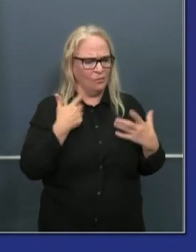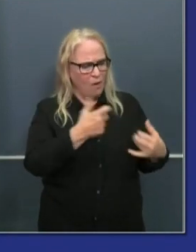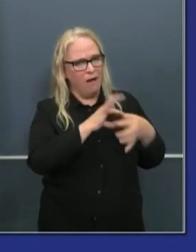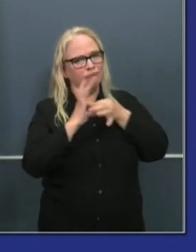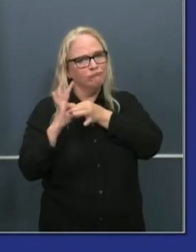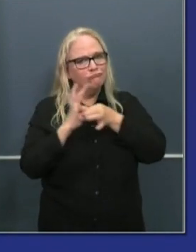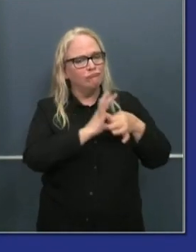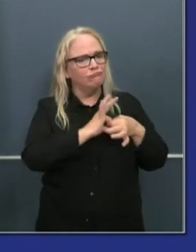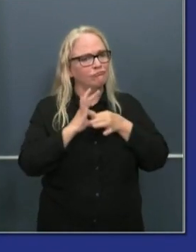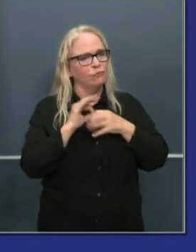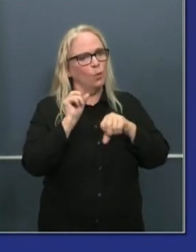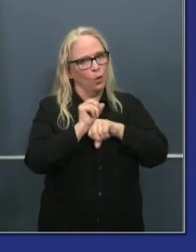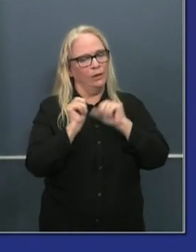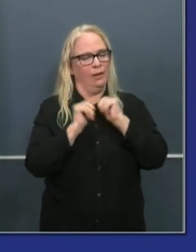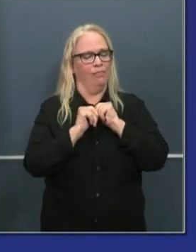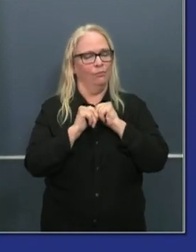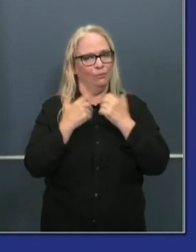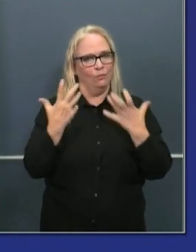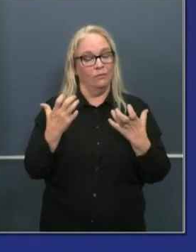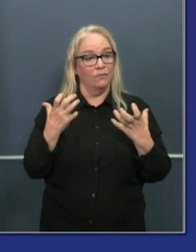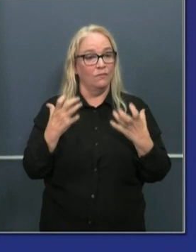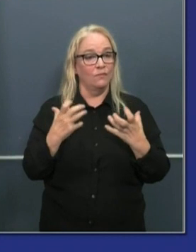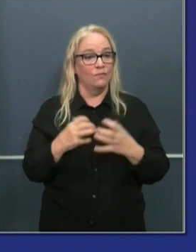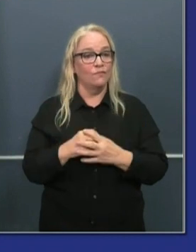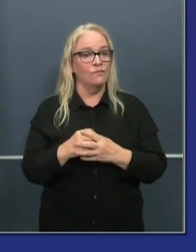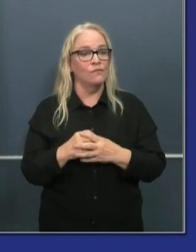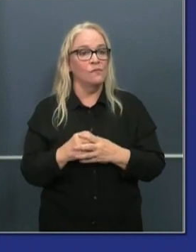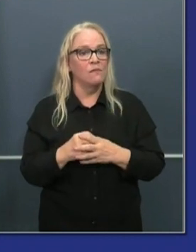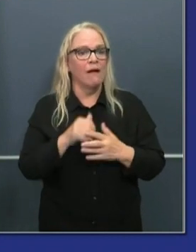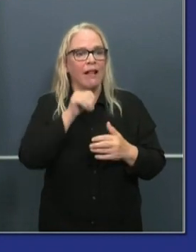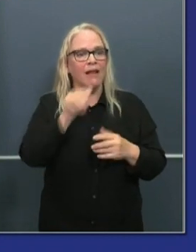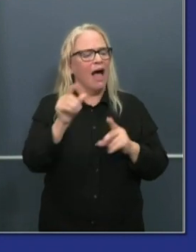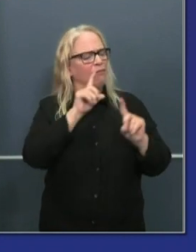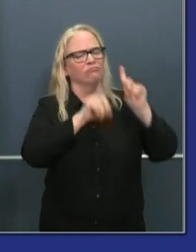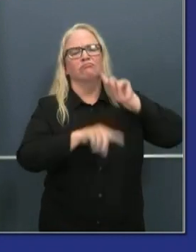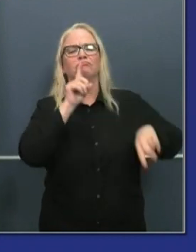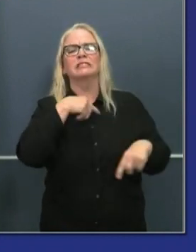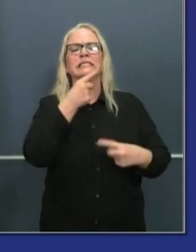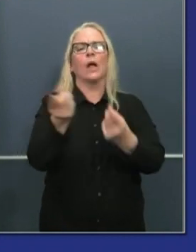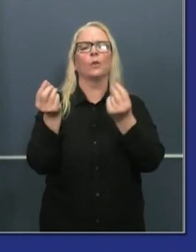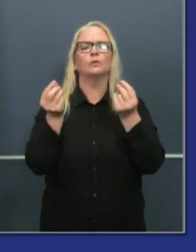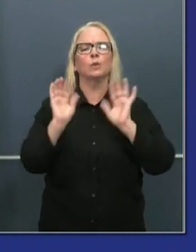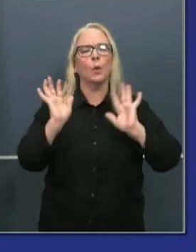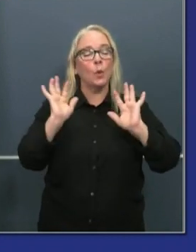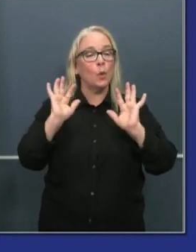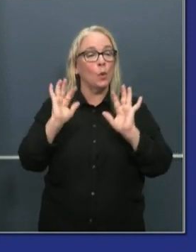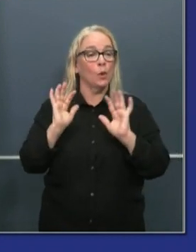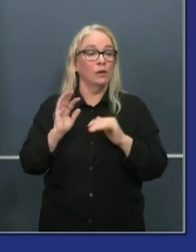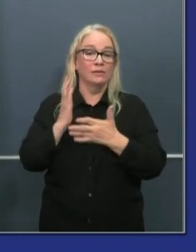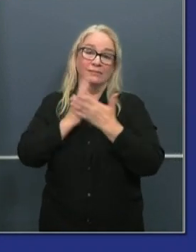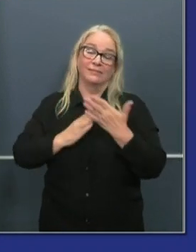YORK COUNTY OR AT THE STATE, AND ONE SHOULD BE OPEN TO ARGUMENT AND INTERESTED IN EVIDENCE YOU CAN PROVIDE. THAT'S THE SPIRIT TO WHICH WE ENGAGE. AND ALSO WE WANT IN THAT SPIRIT